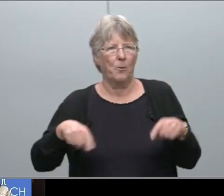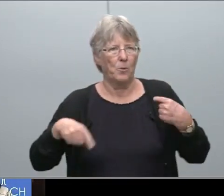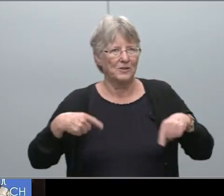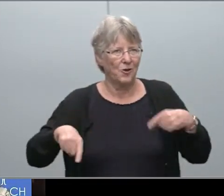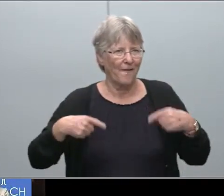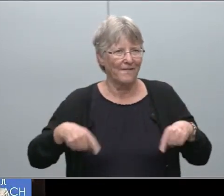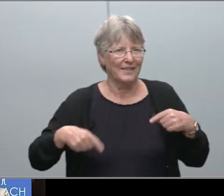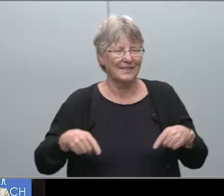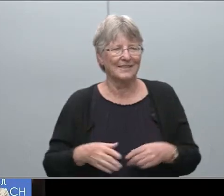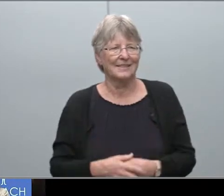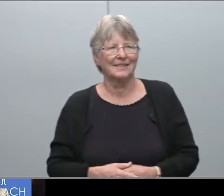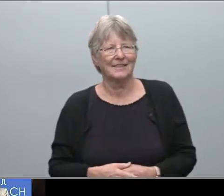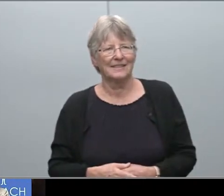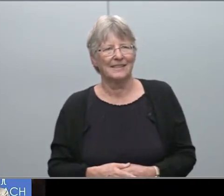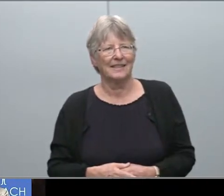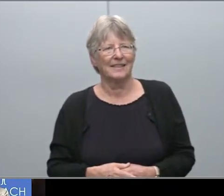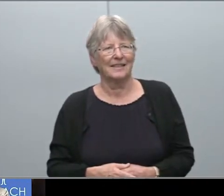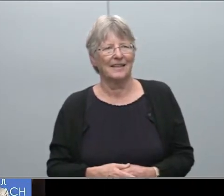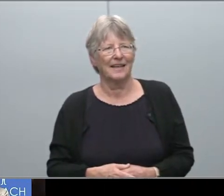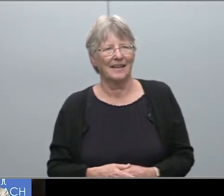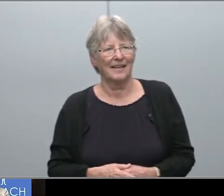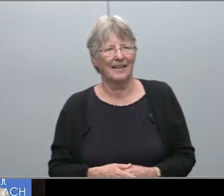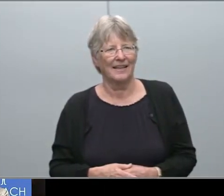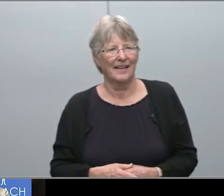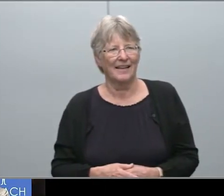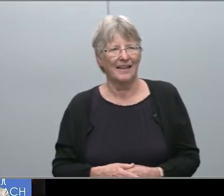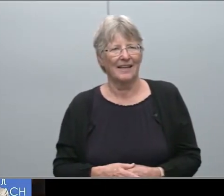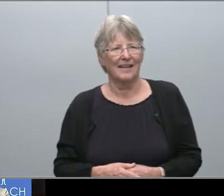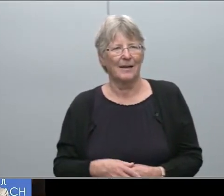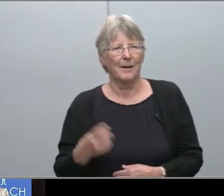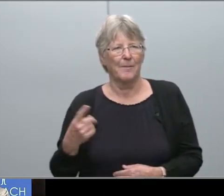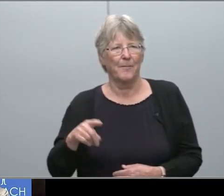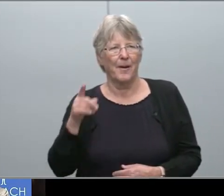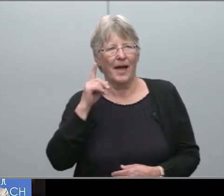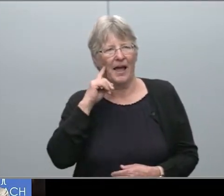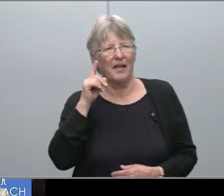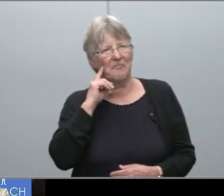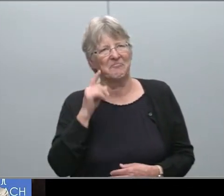I'm not just an LBUSD parent, but I'm also the chairperson